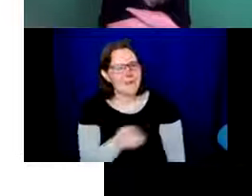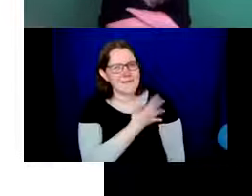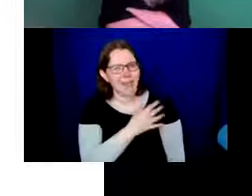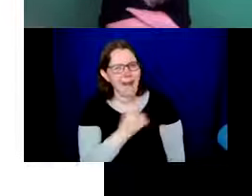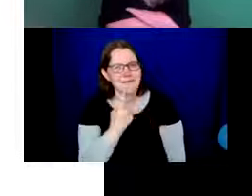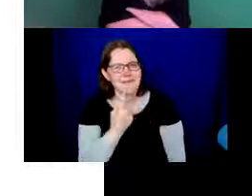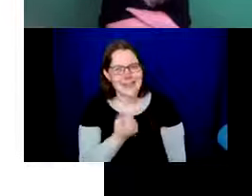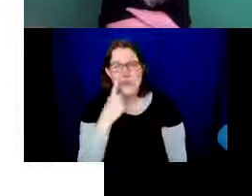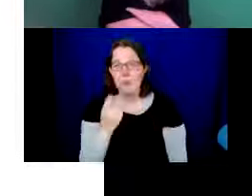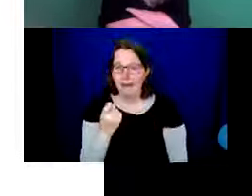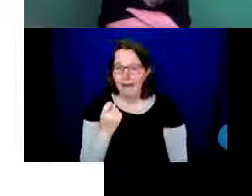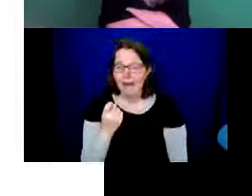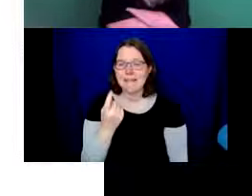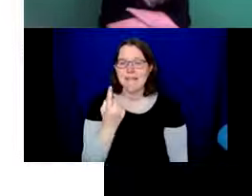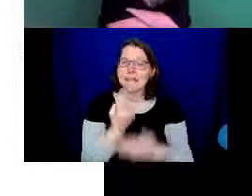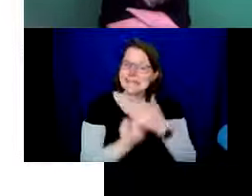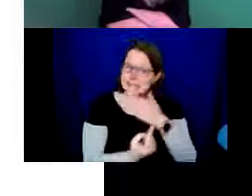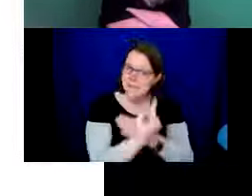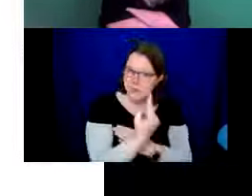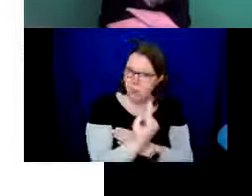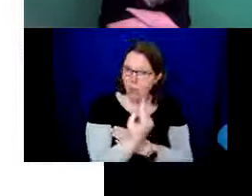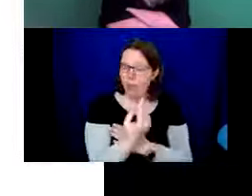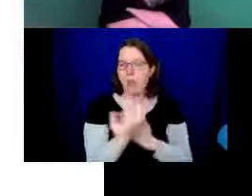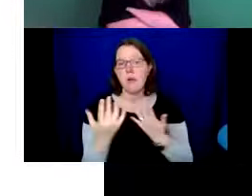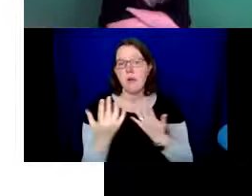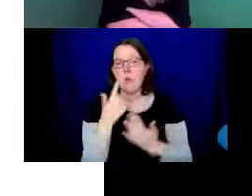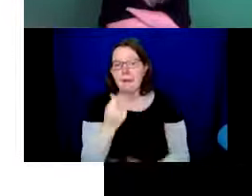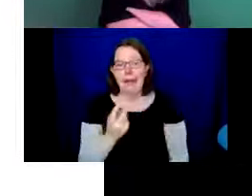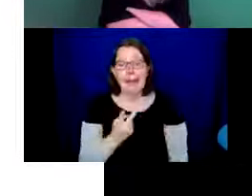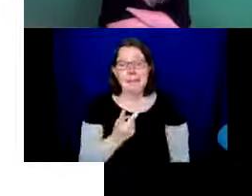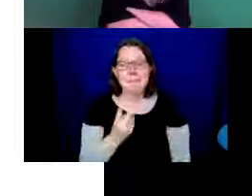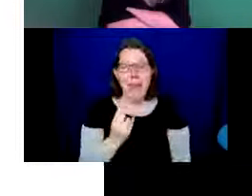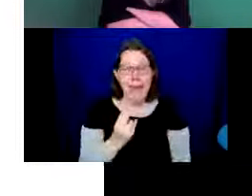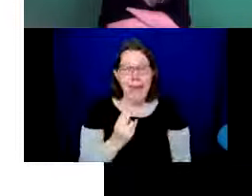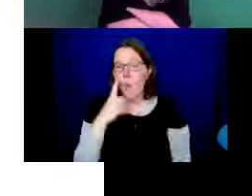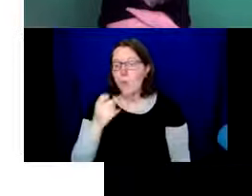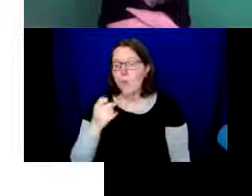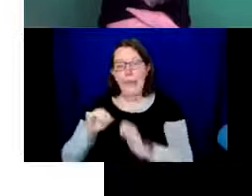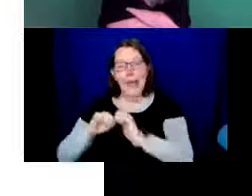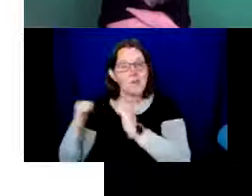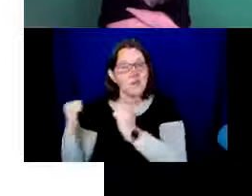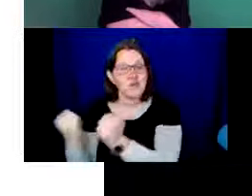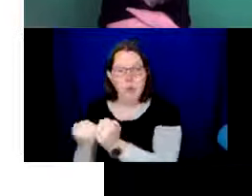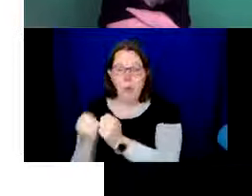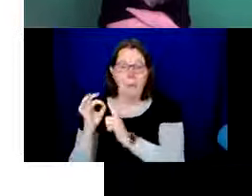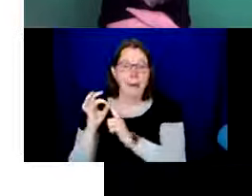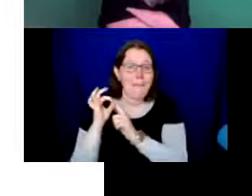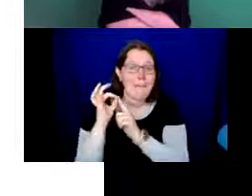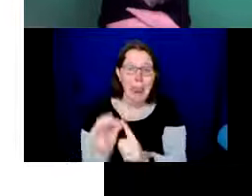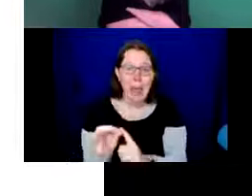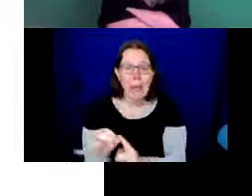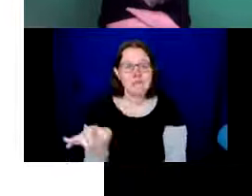as a solo you can apply as a duo or you could apply as a group um obviously if you apply the